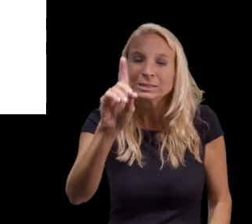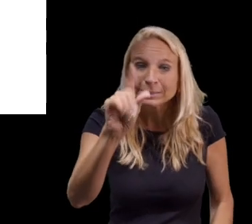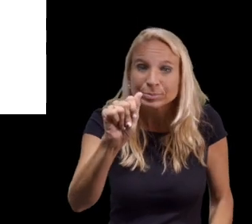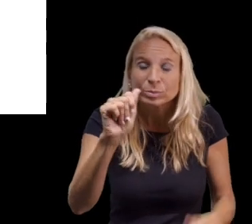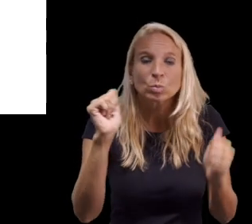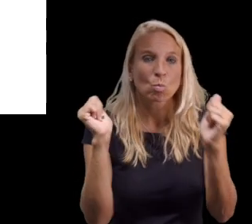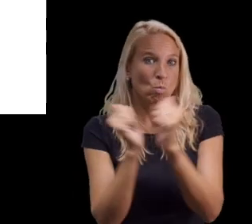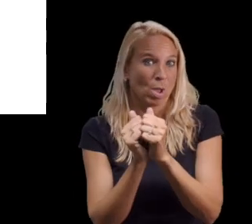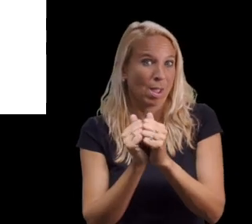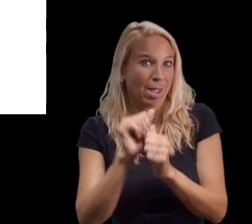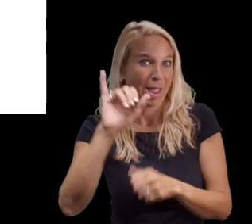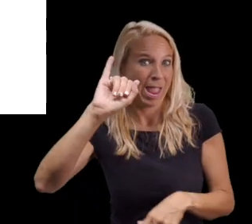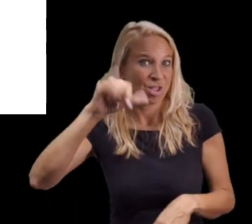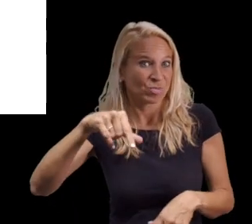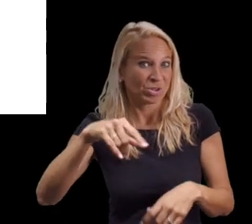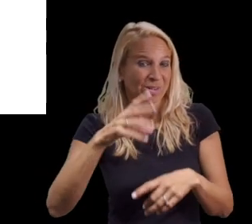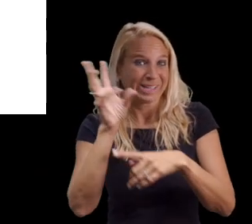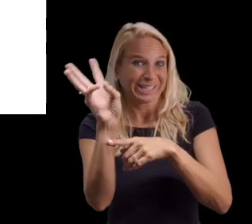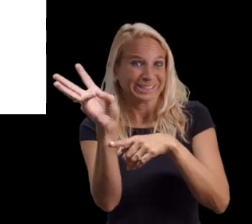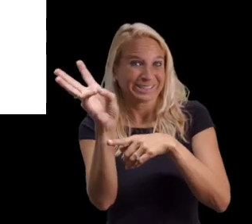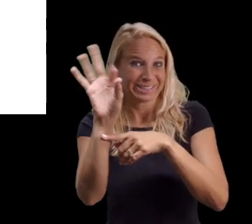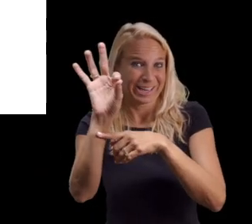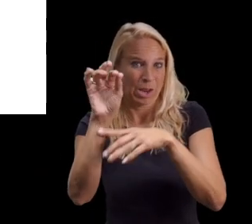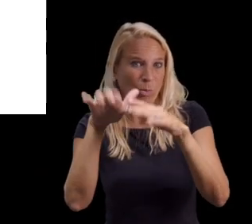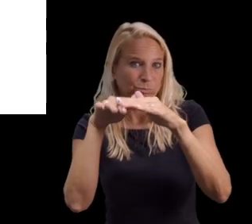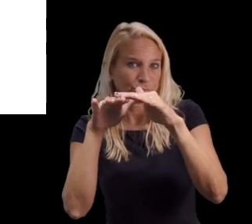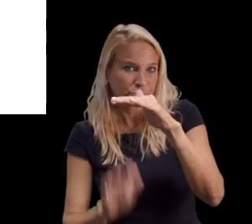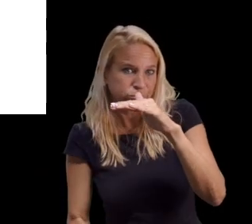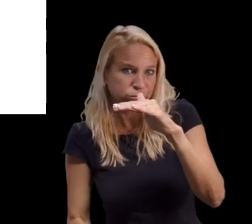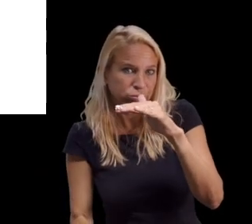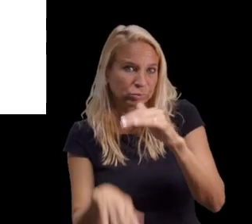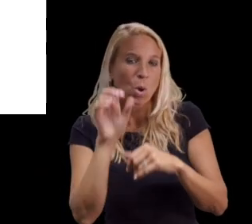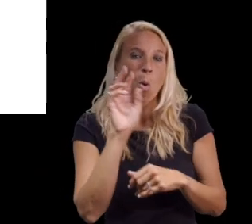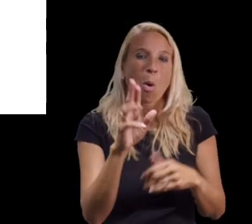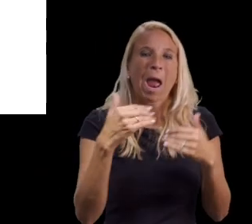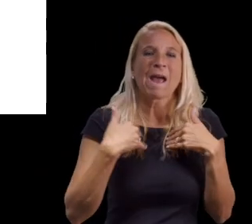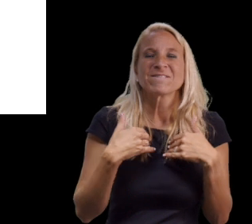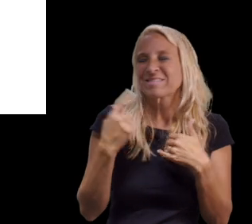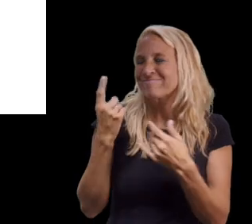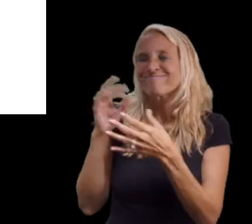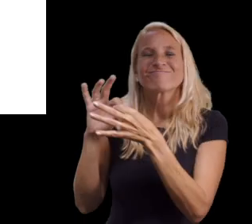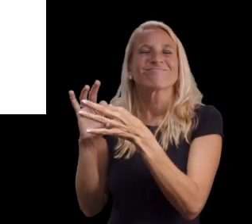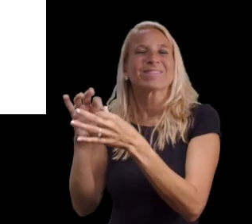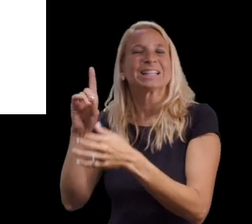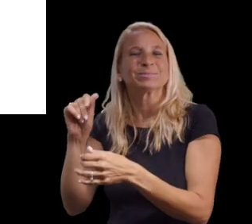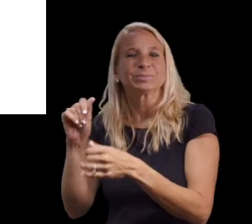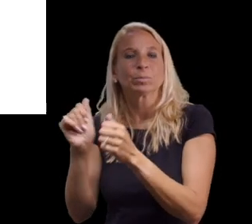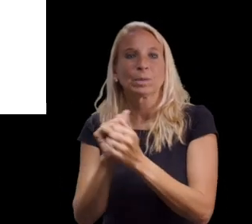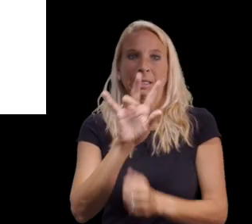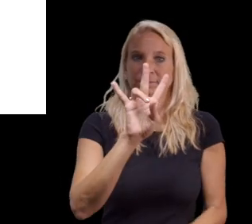with an IQ of 69 or below or have a related condition with an IQ of 75 or below.